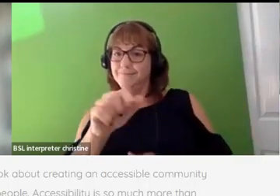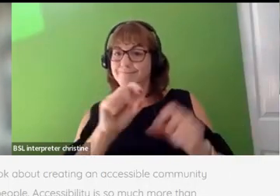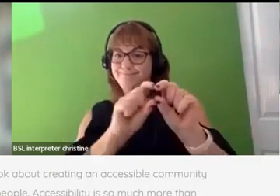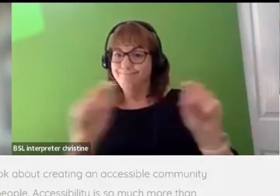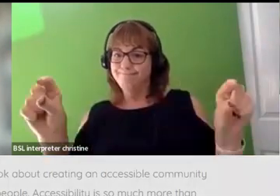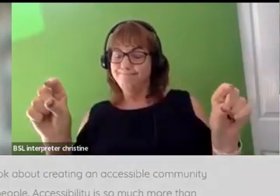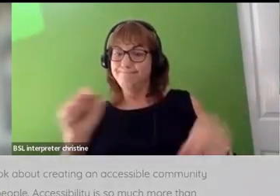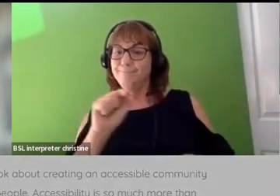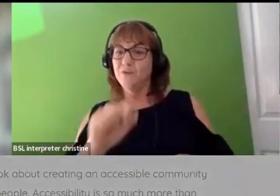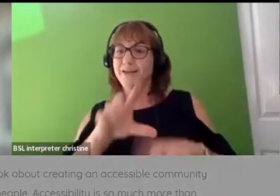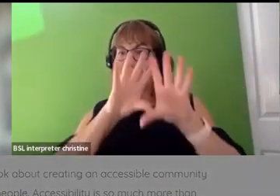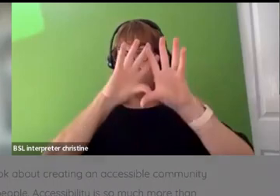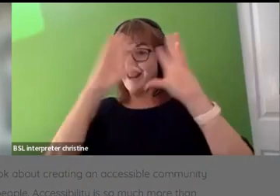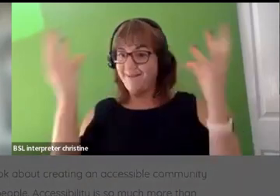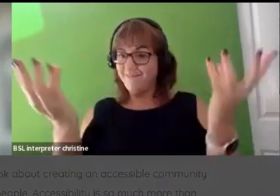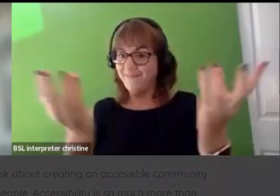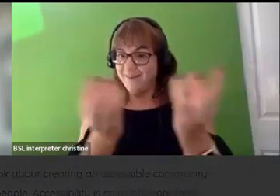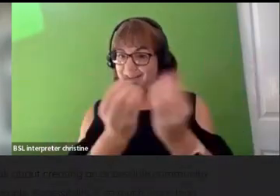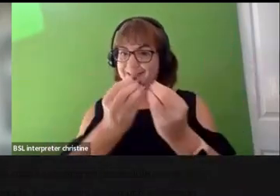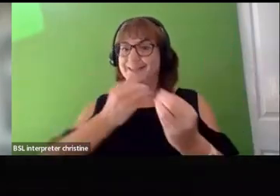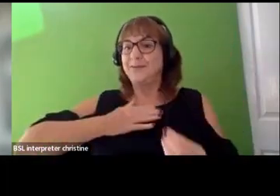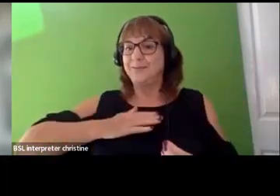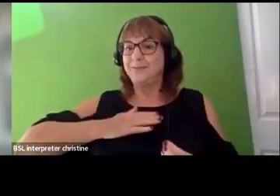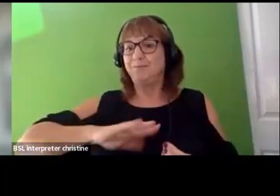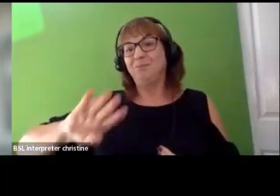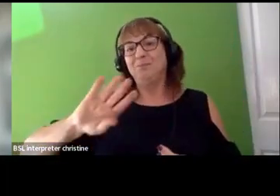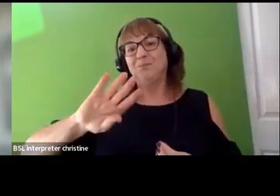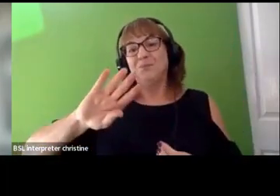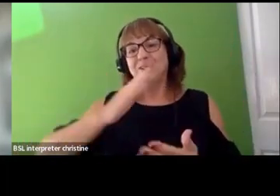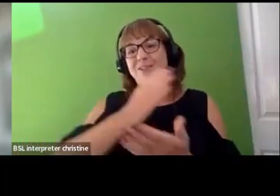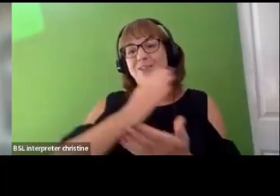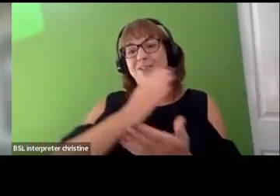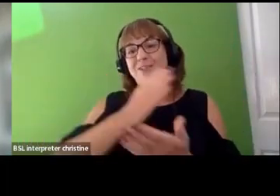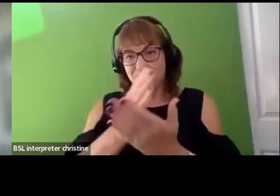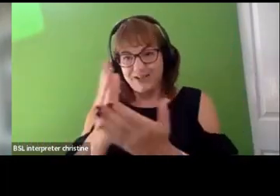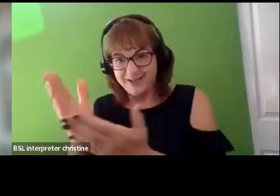that is everything that I wanted to share with you this morning, hopefully that was helpful for you.